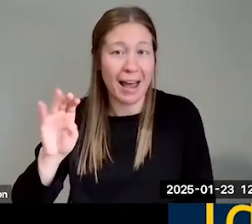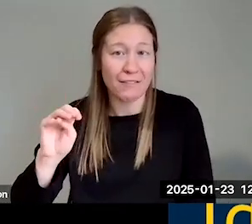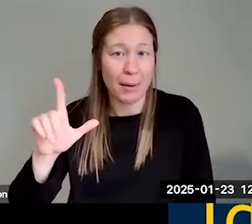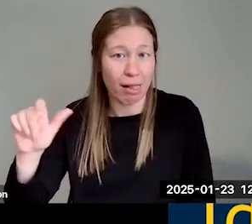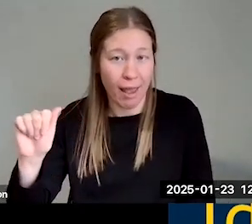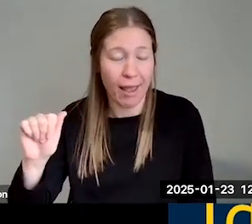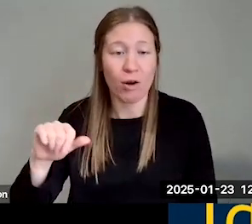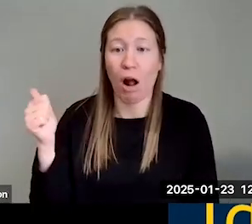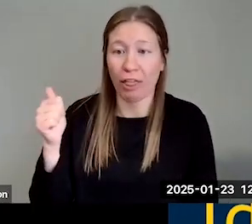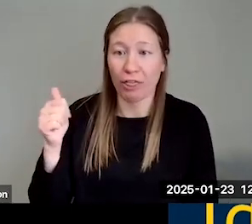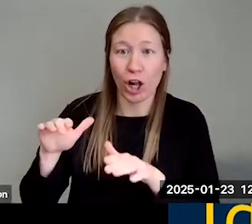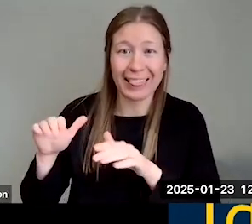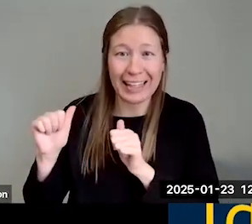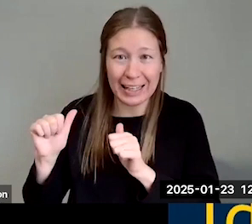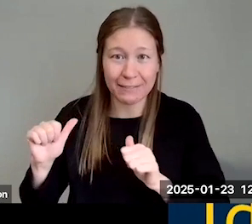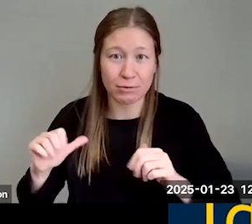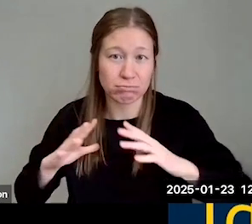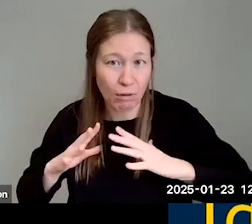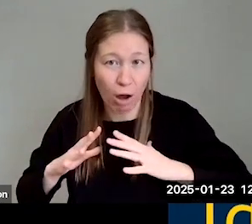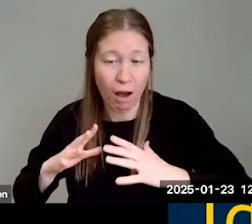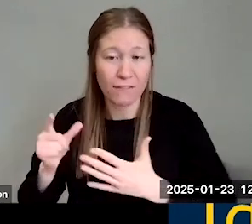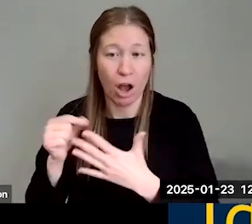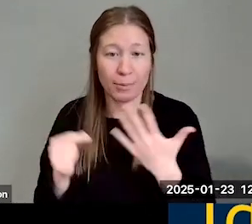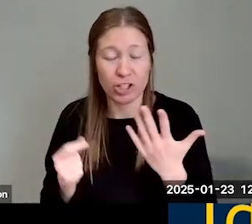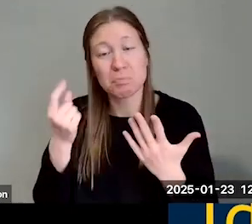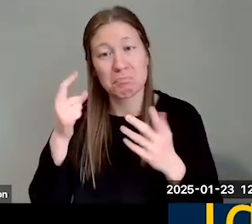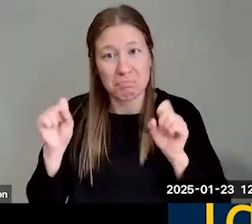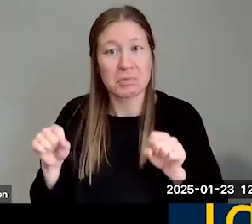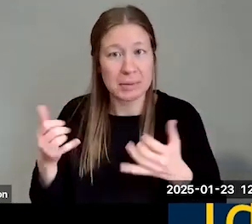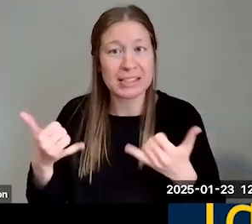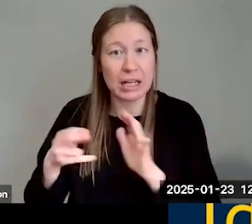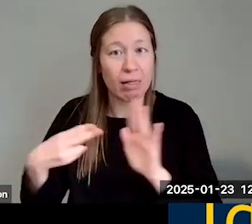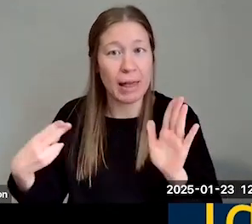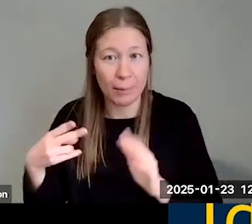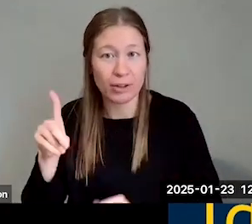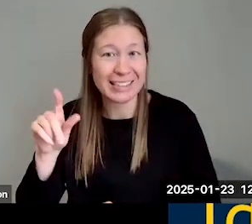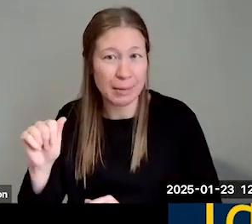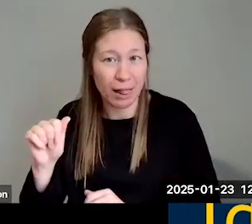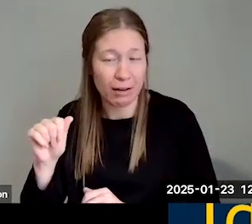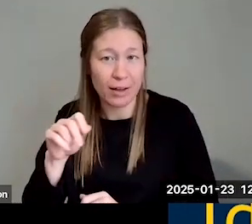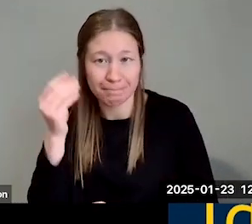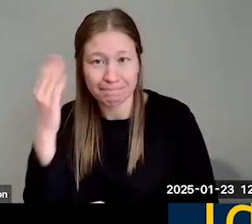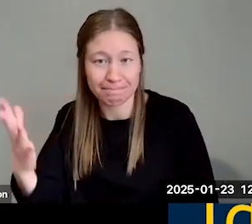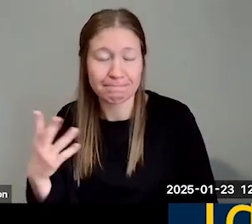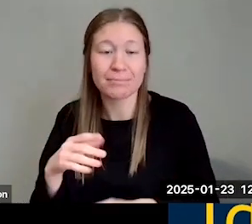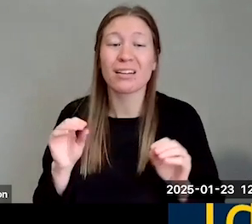That could still be a disclosure of disability. There's no specific words or format. We can't require it in writing,